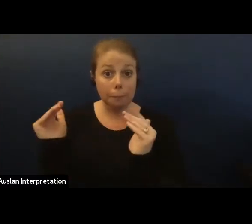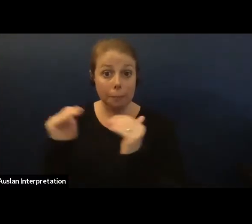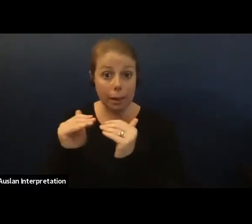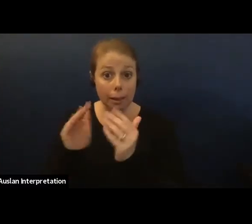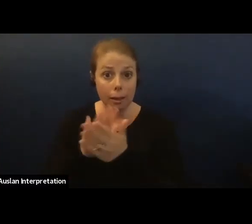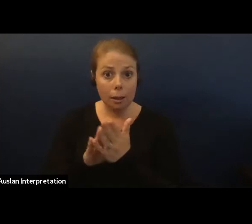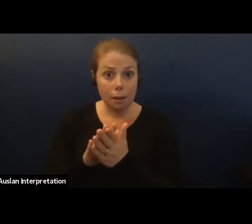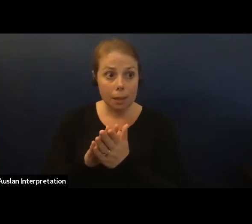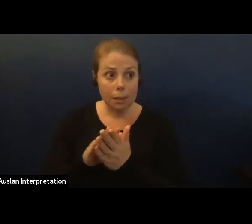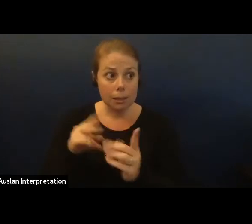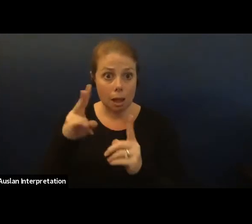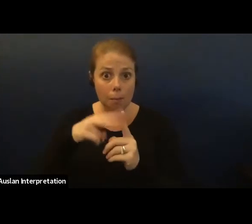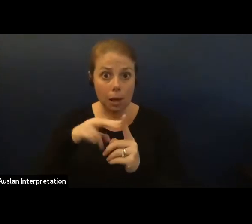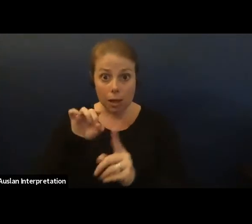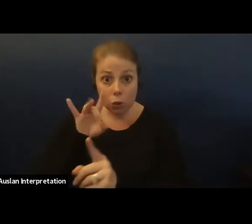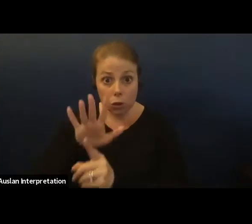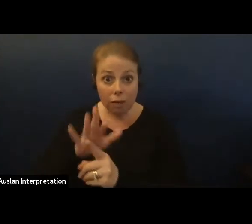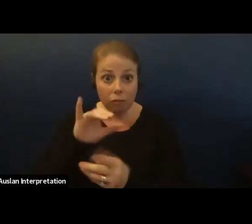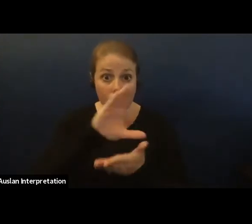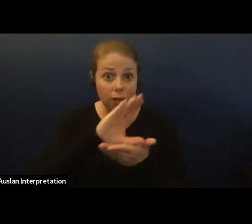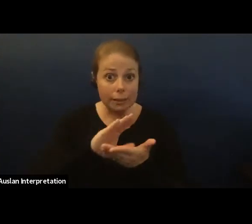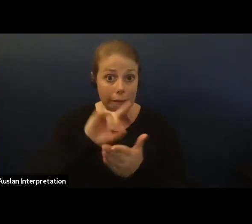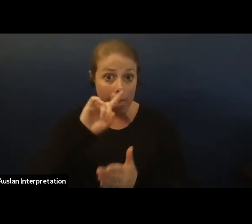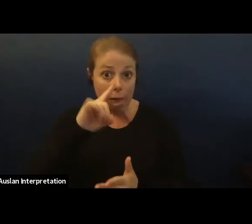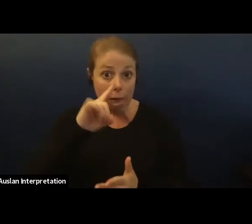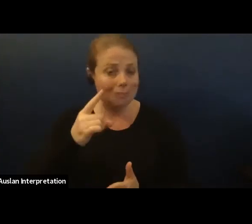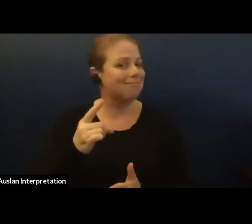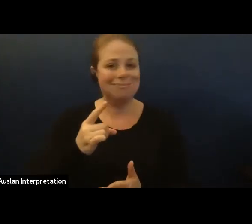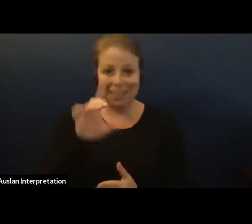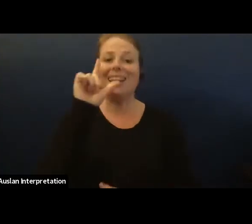role has been a valuable learning experience for writing their own grant applications.